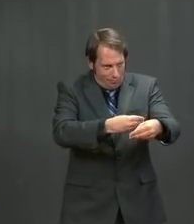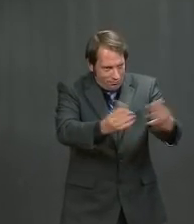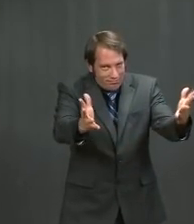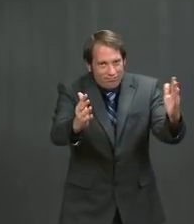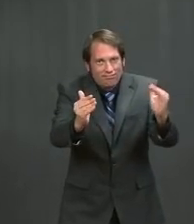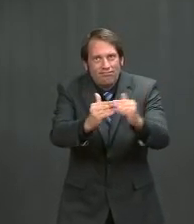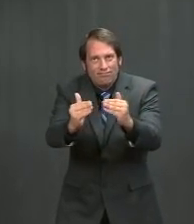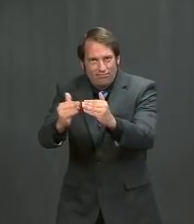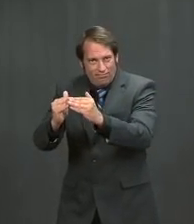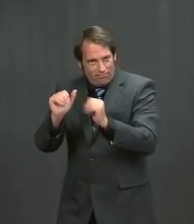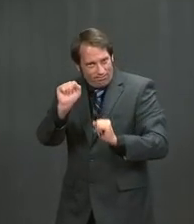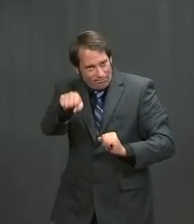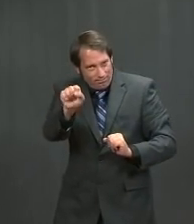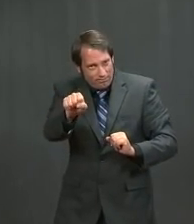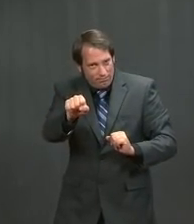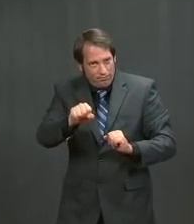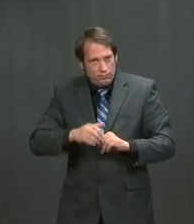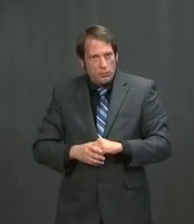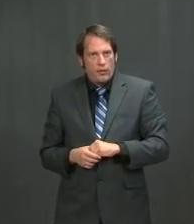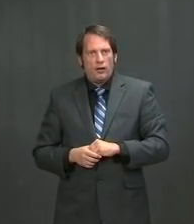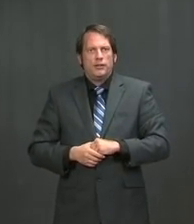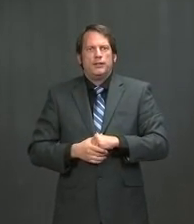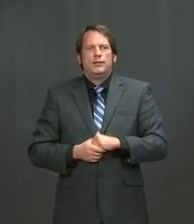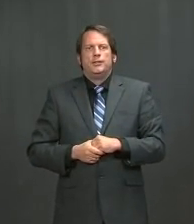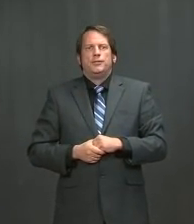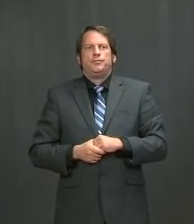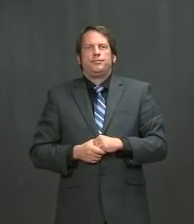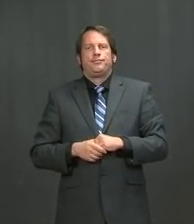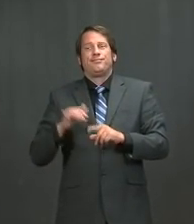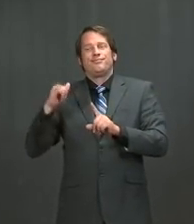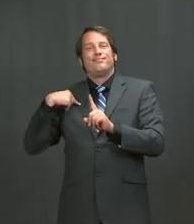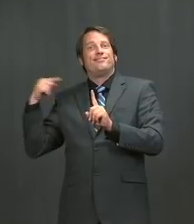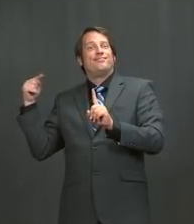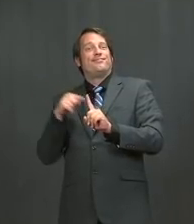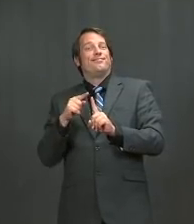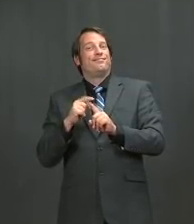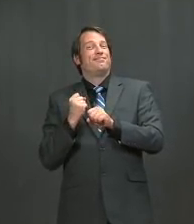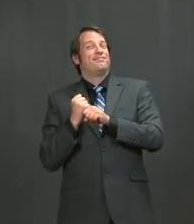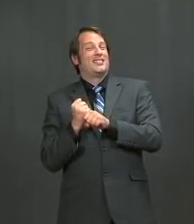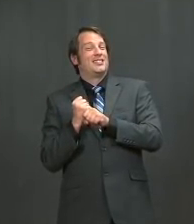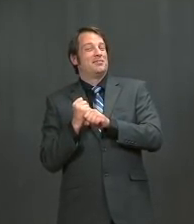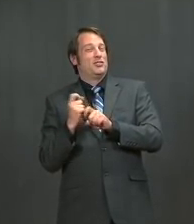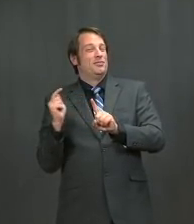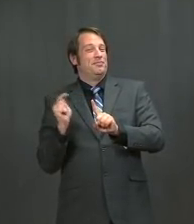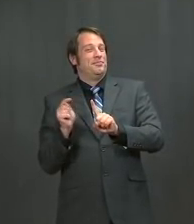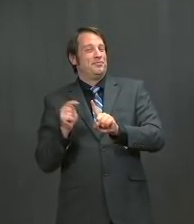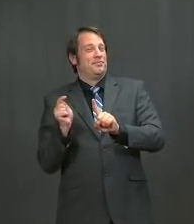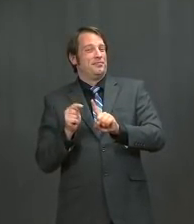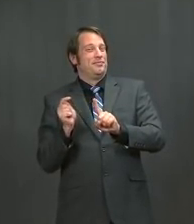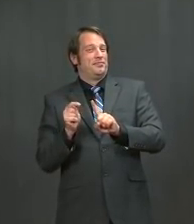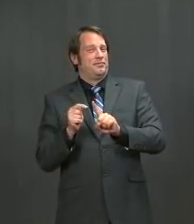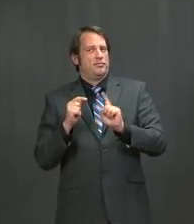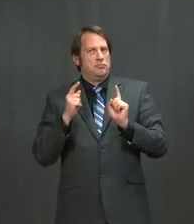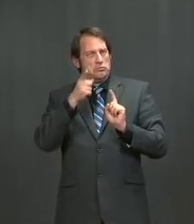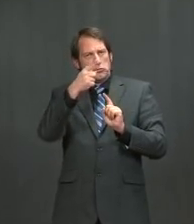All-Star Game, I know that you made the point that he did not dictate the League move the All-Star game out of Georgia,